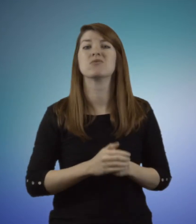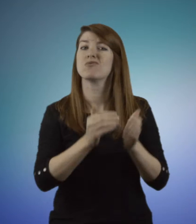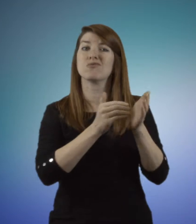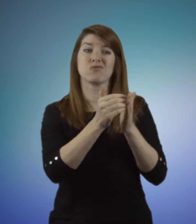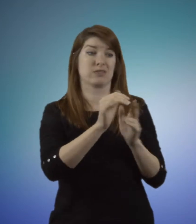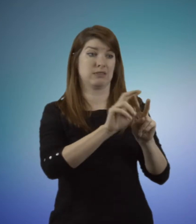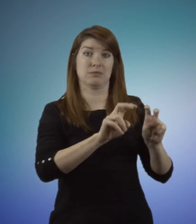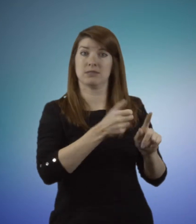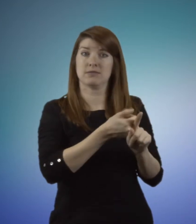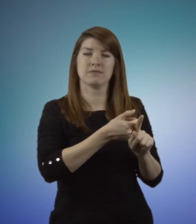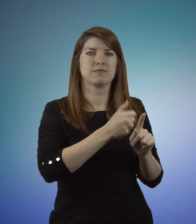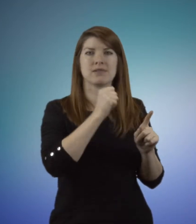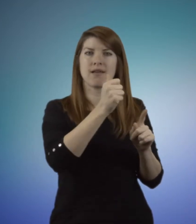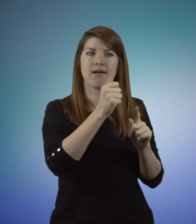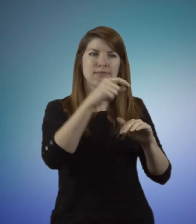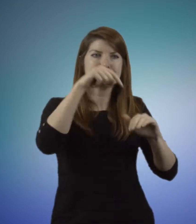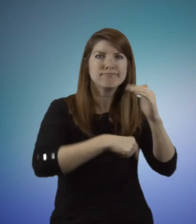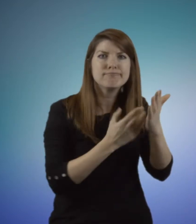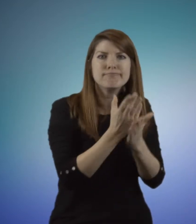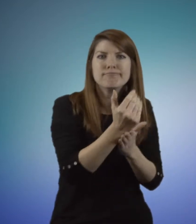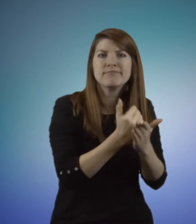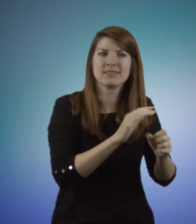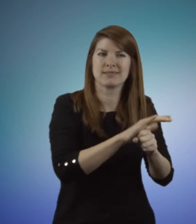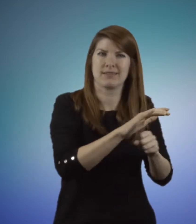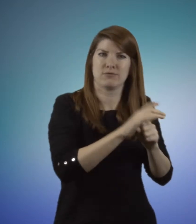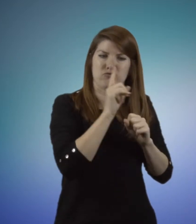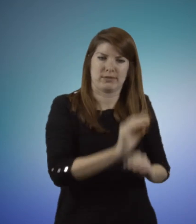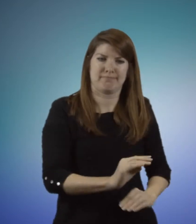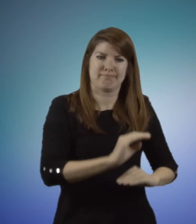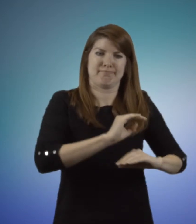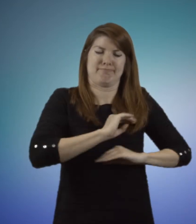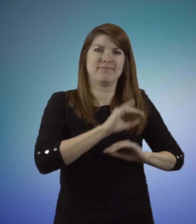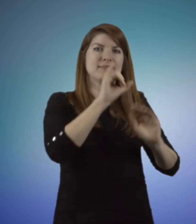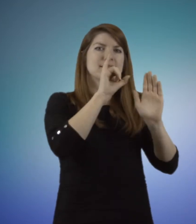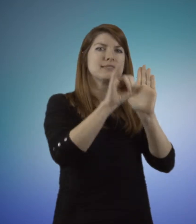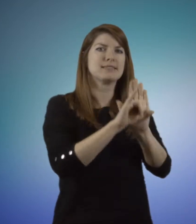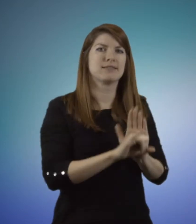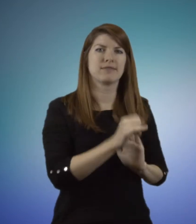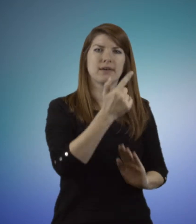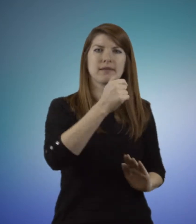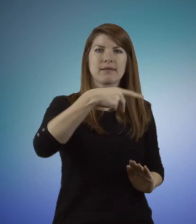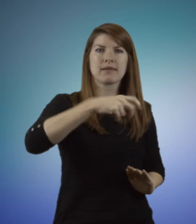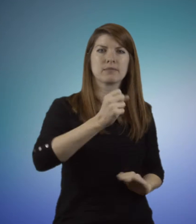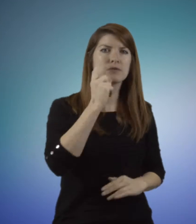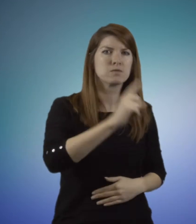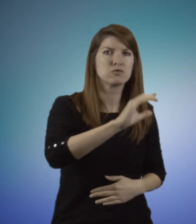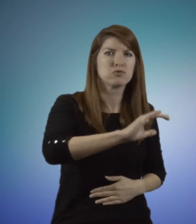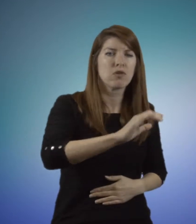Is that oftentimes, the assessment wasn't comprehensive enough to really identify some gaps that a child may have.